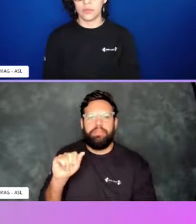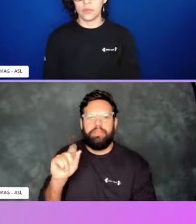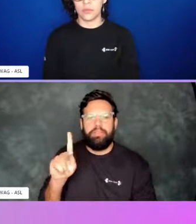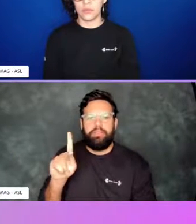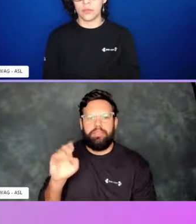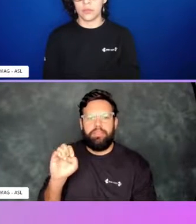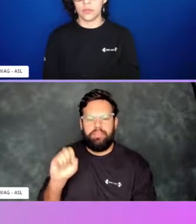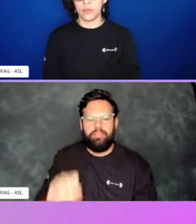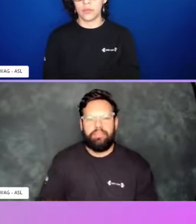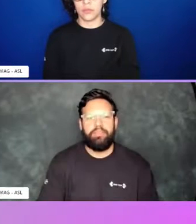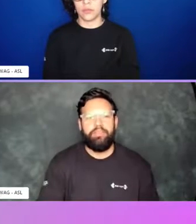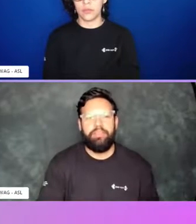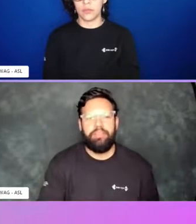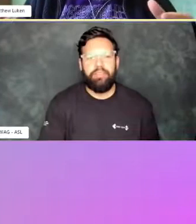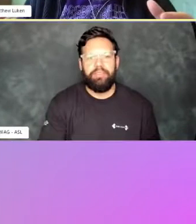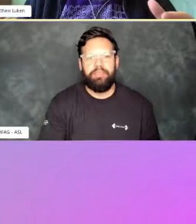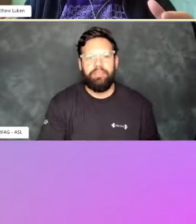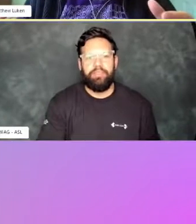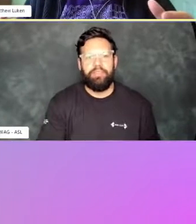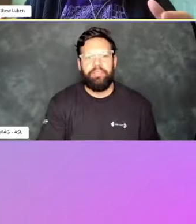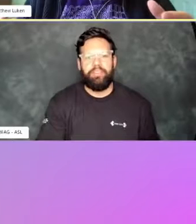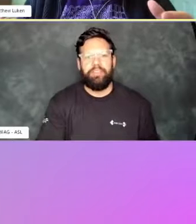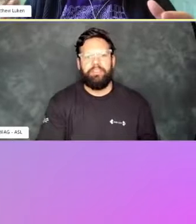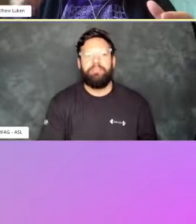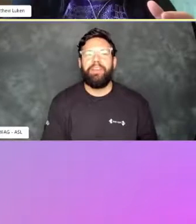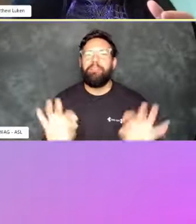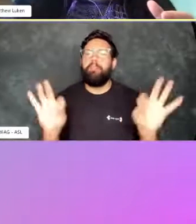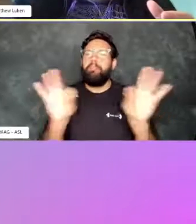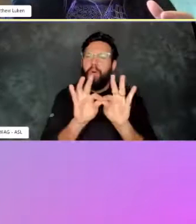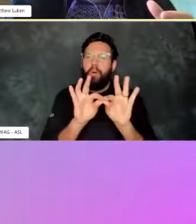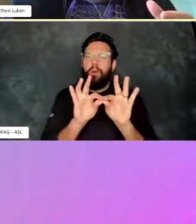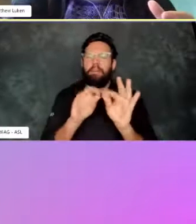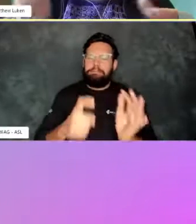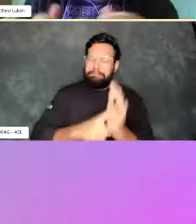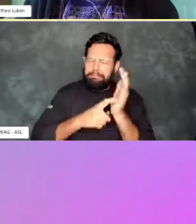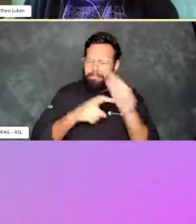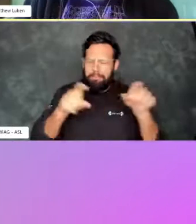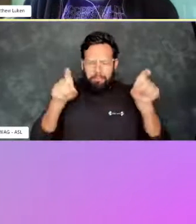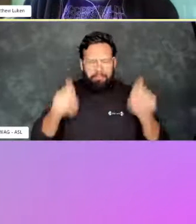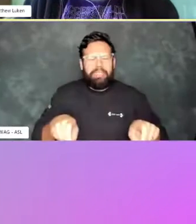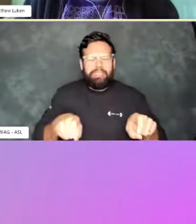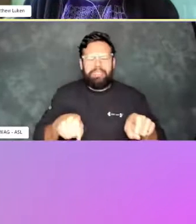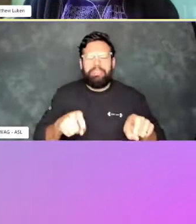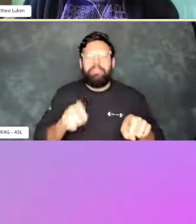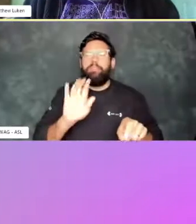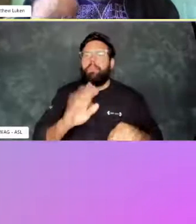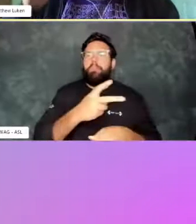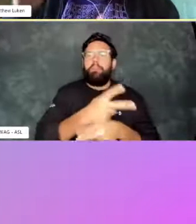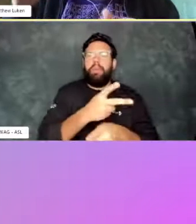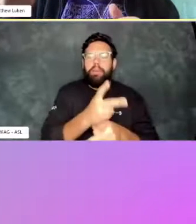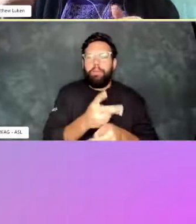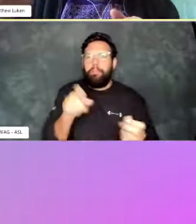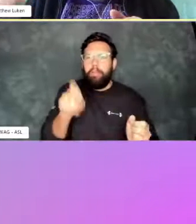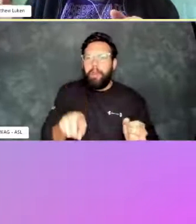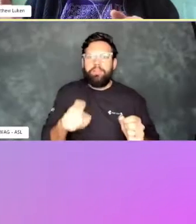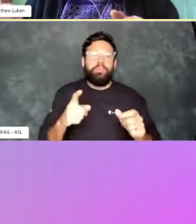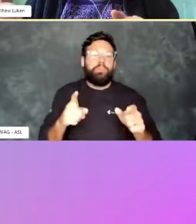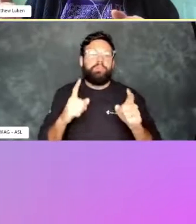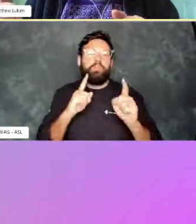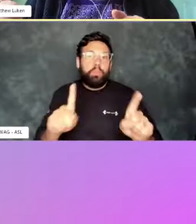arrow is pointing out. Using the universal designer the 8020 roll, you want to ensure that your product for is